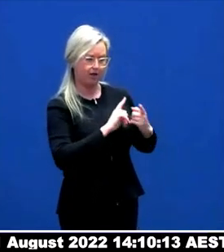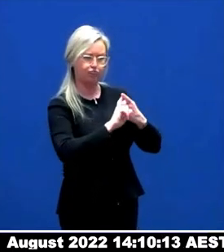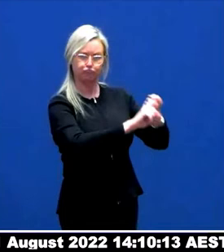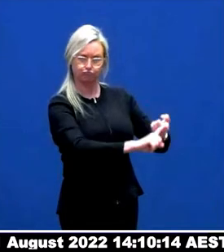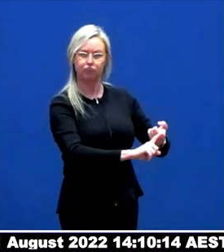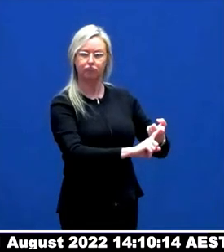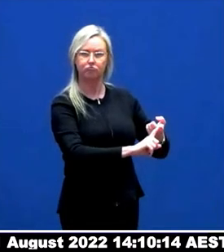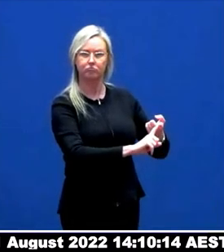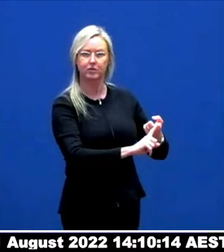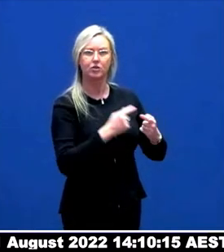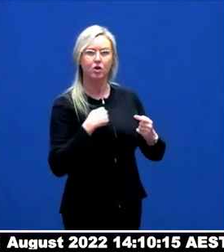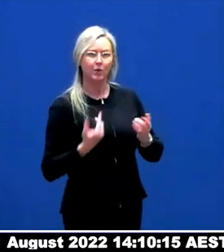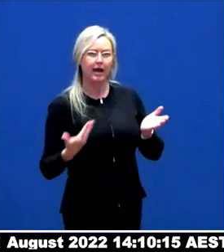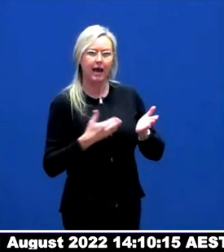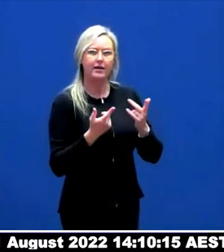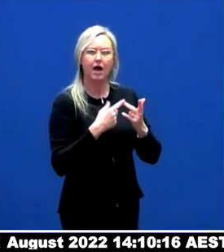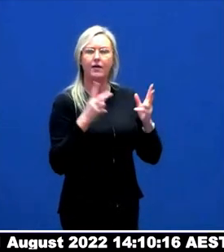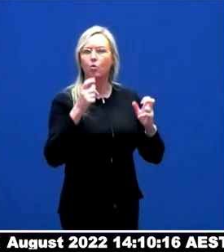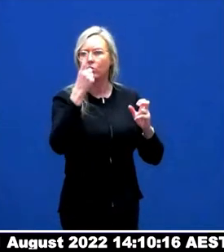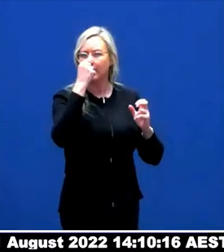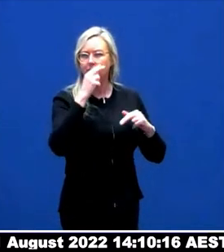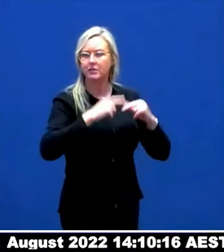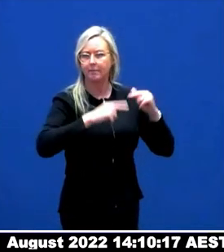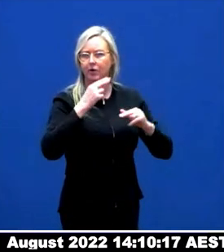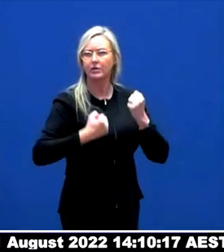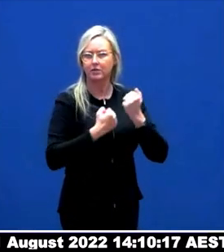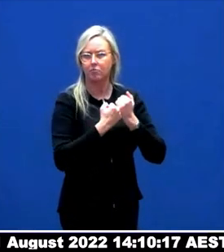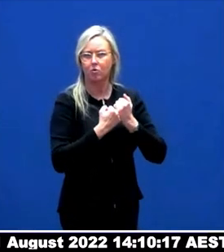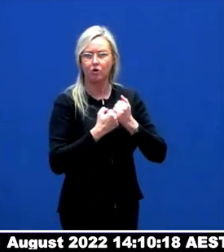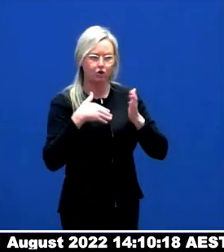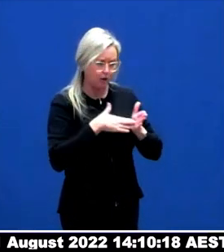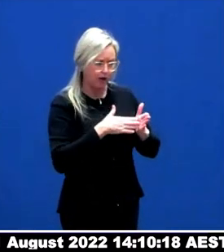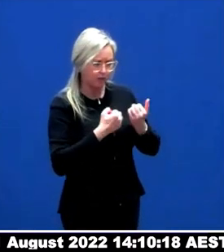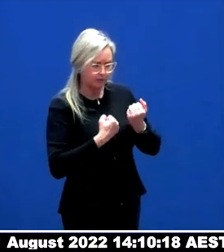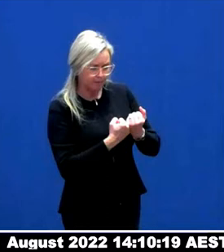capacity-building supports for our participants to prevent them from losing their tenancy or being evicted.